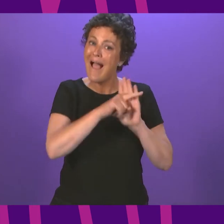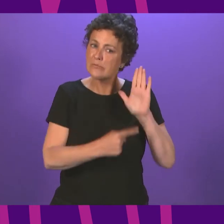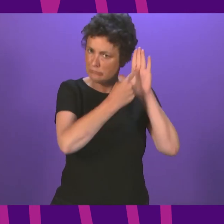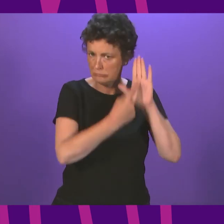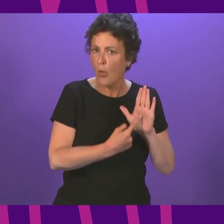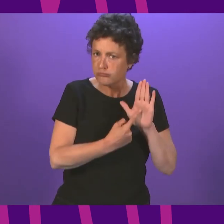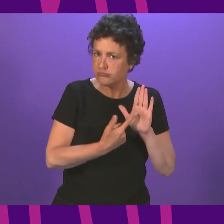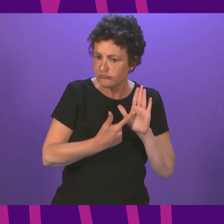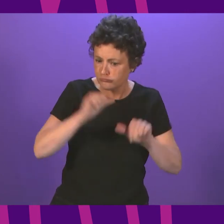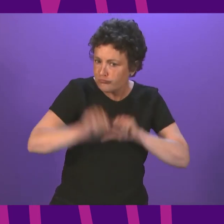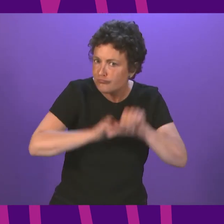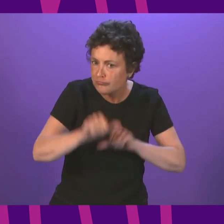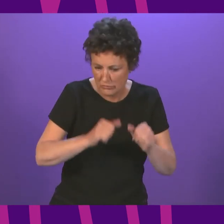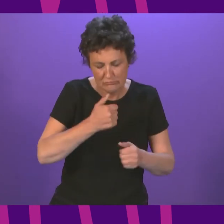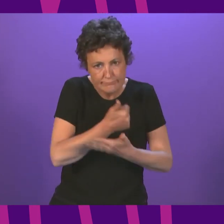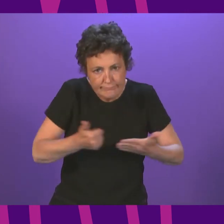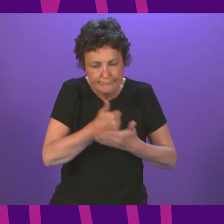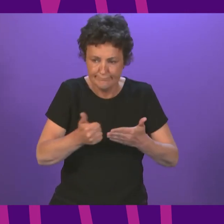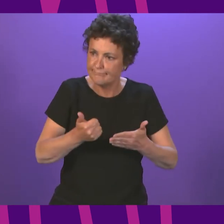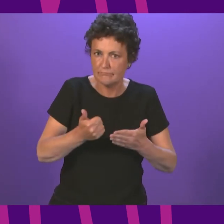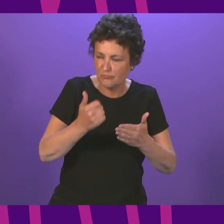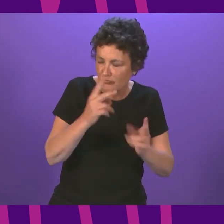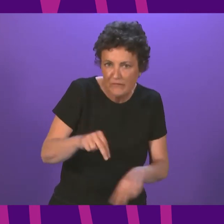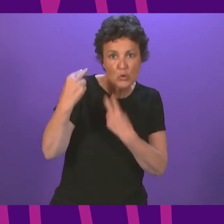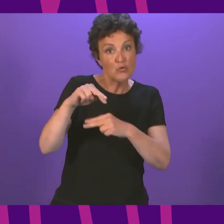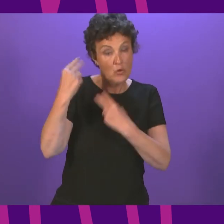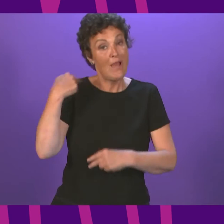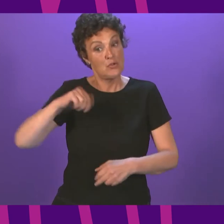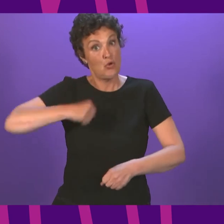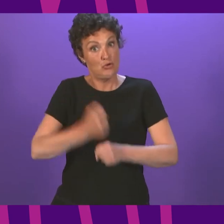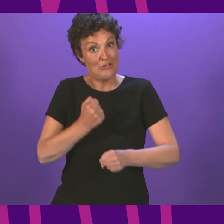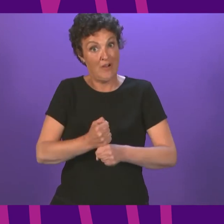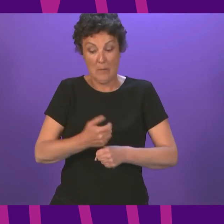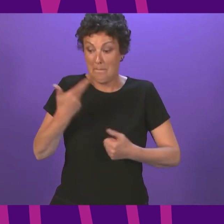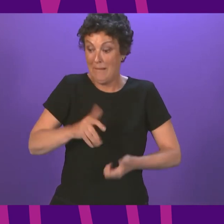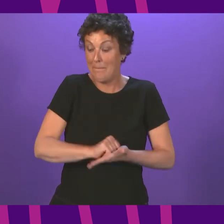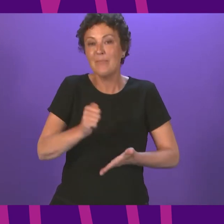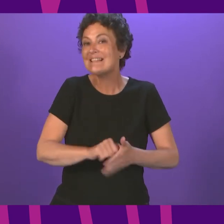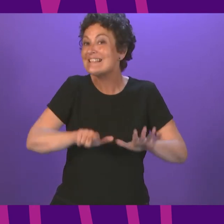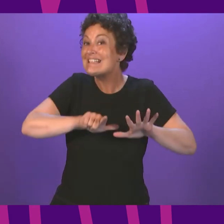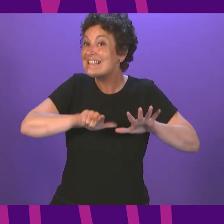and continual review. The Government recently published its seventh bimonthly report. Those